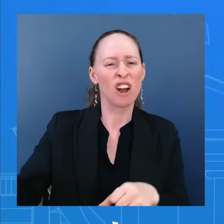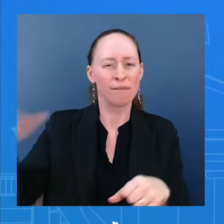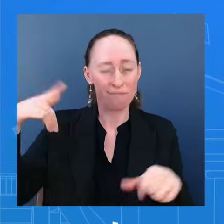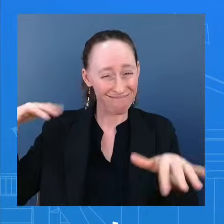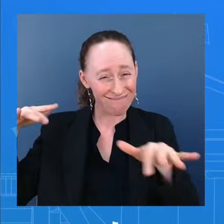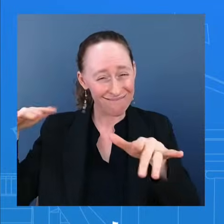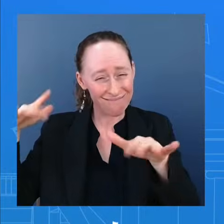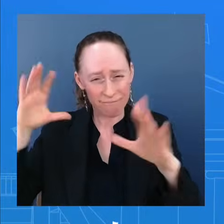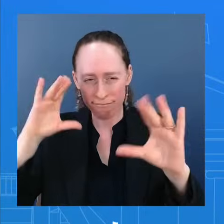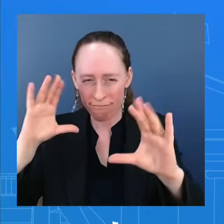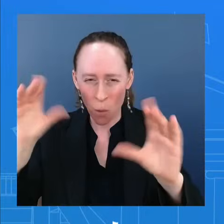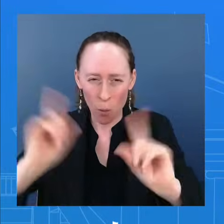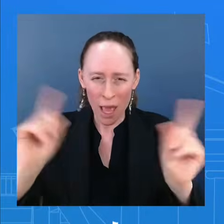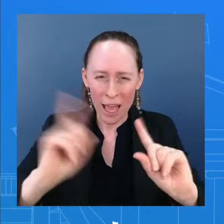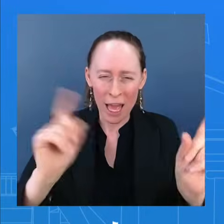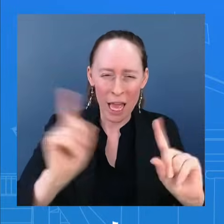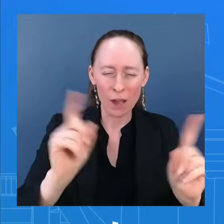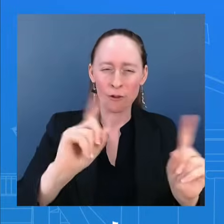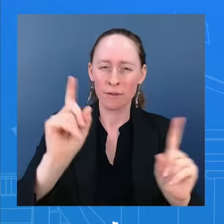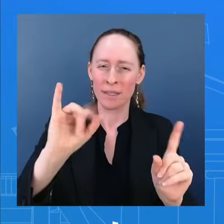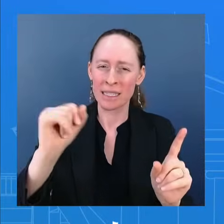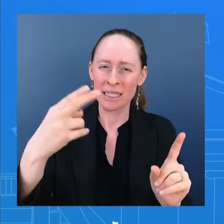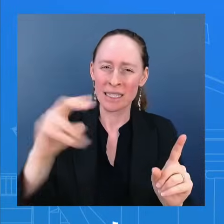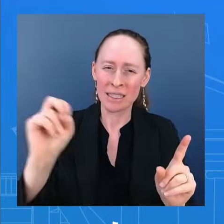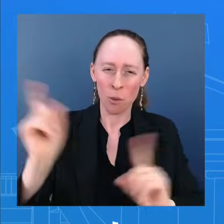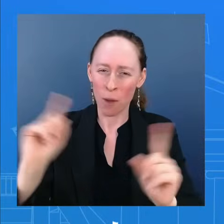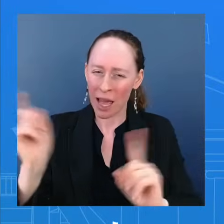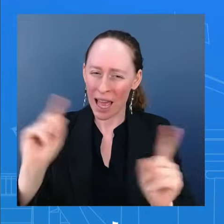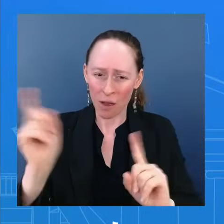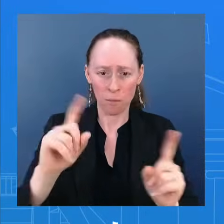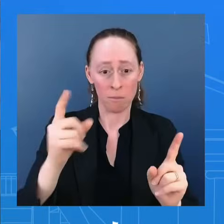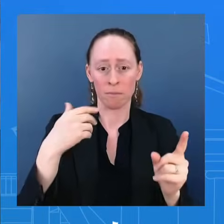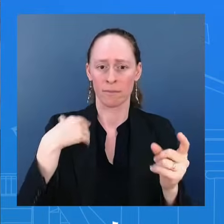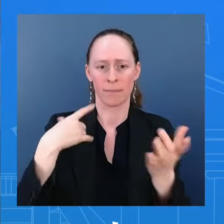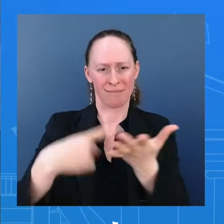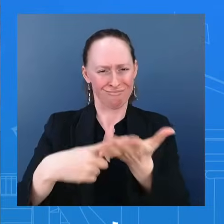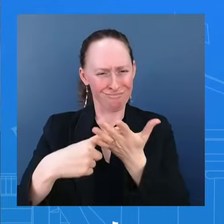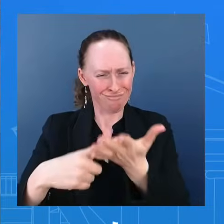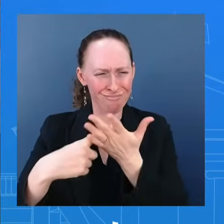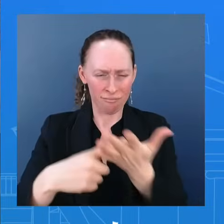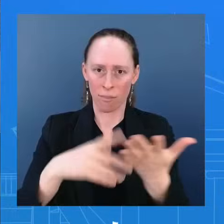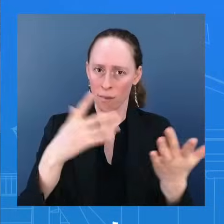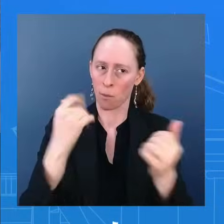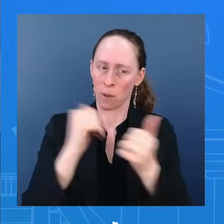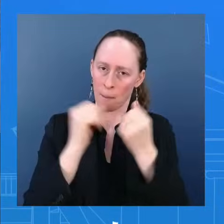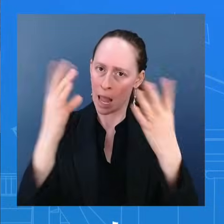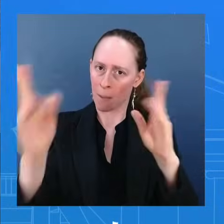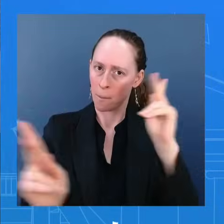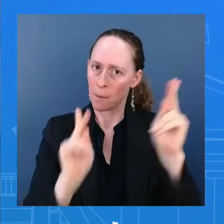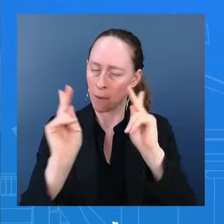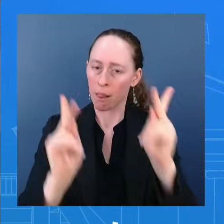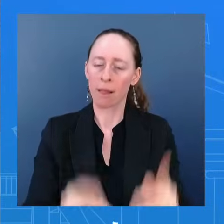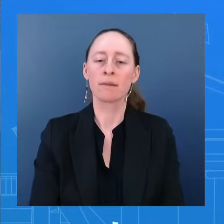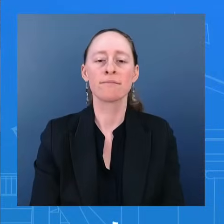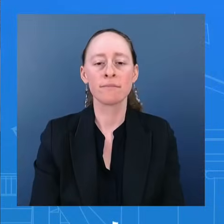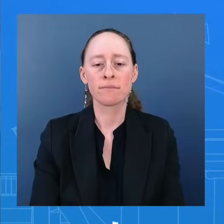of a lot of conversations with a lot of different folks. The Press: Okay. And then just one more, quickly, on Gaza. So, Jake said he thinks the ceasefire deal may be near.